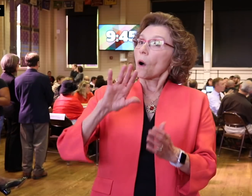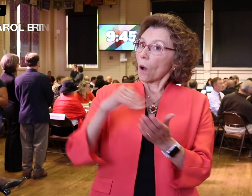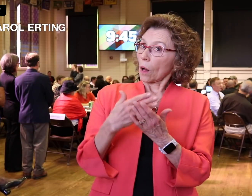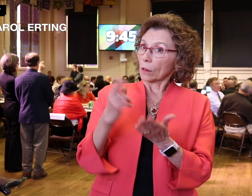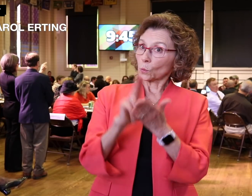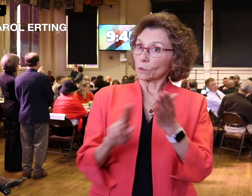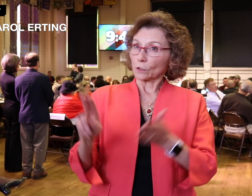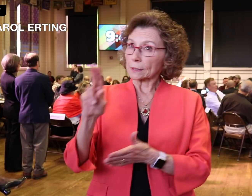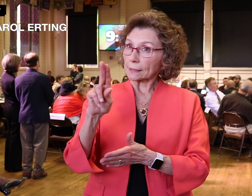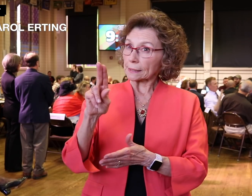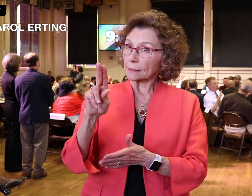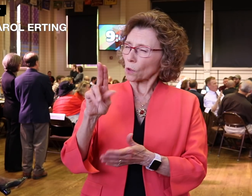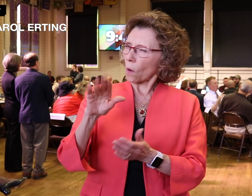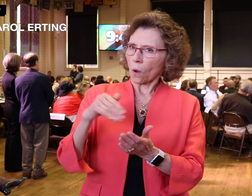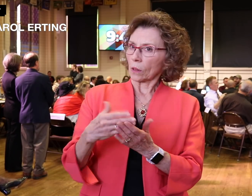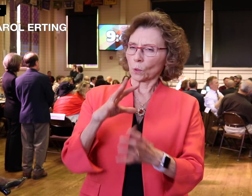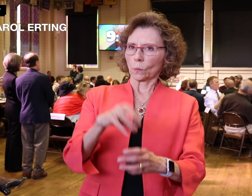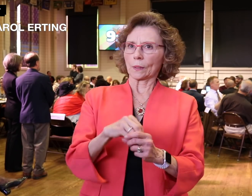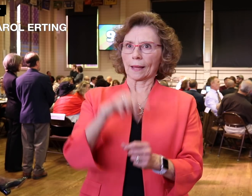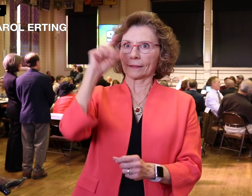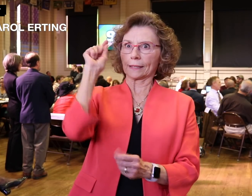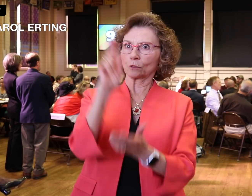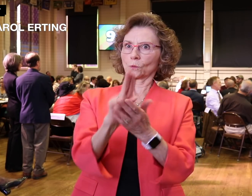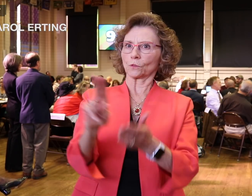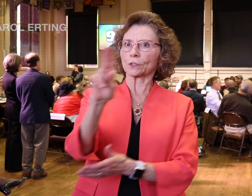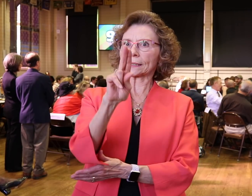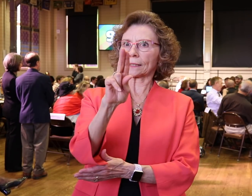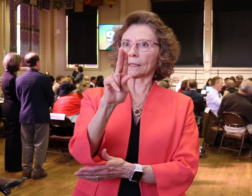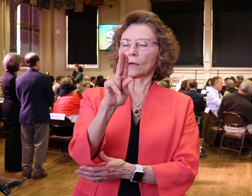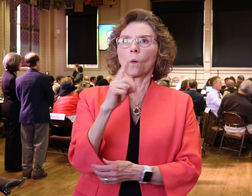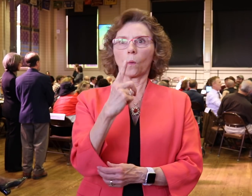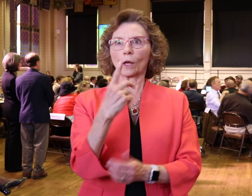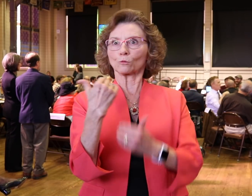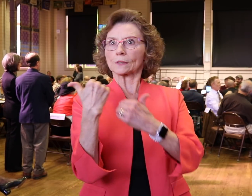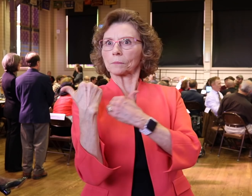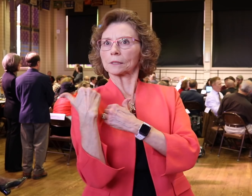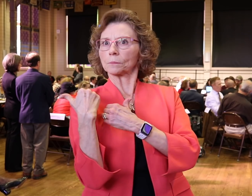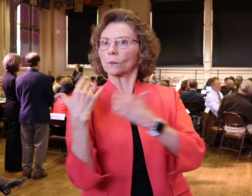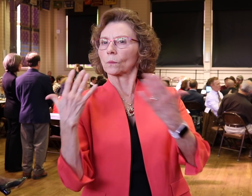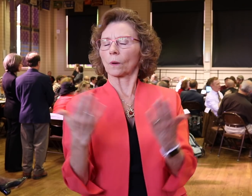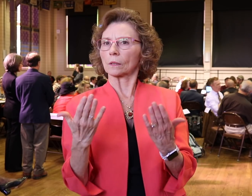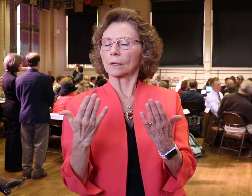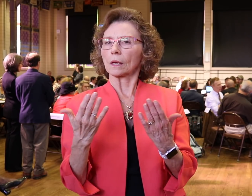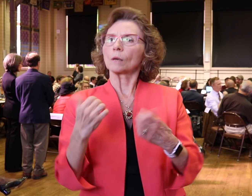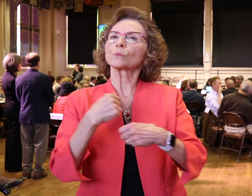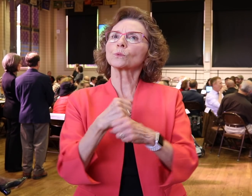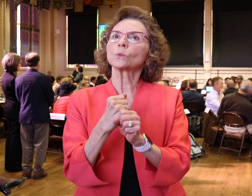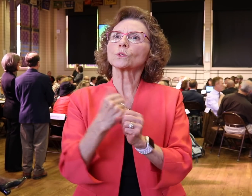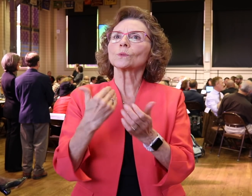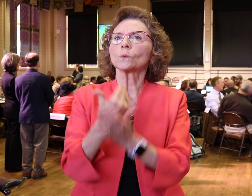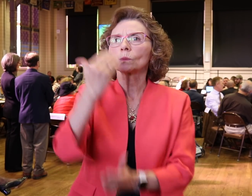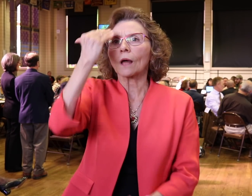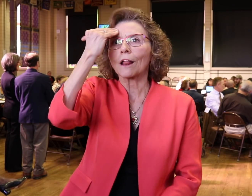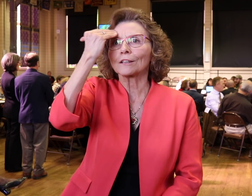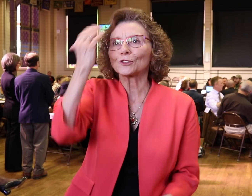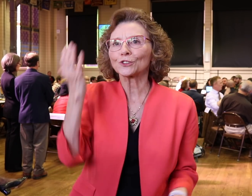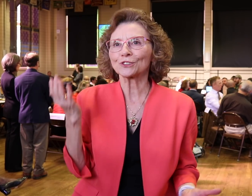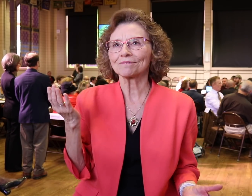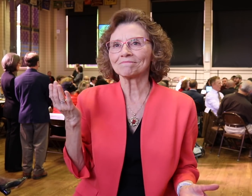All universities, including Gallaudet University one of the responsibilities is to produce new knowledge.